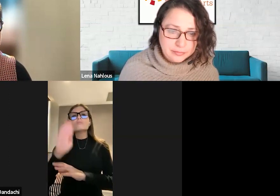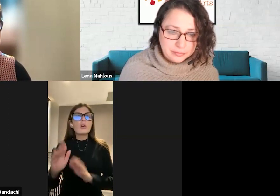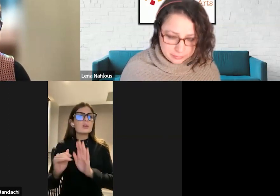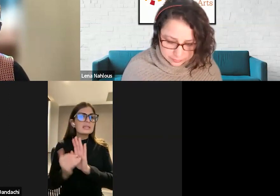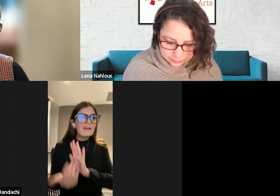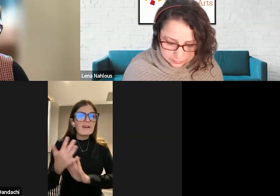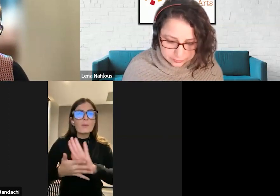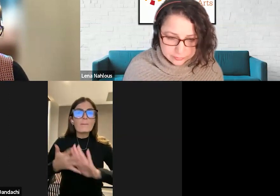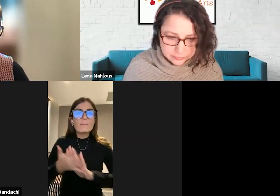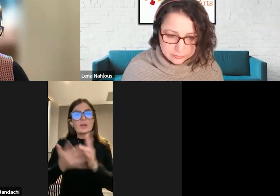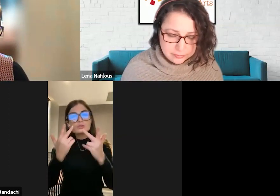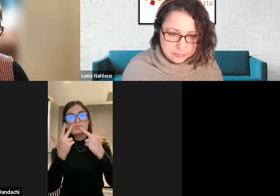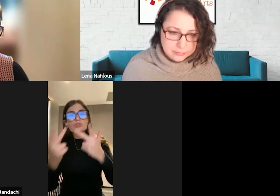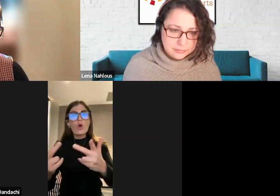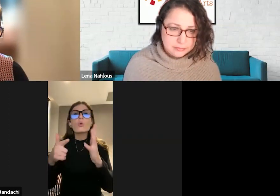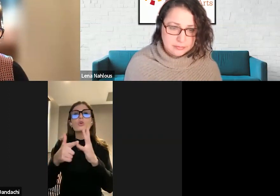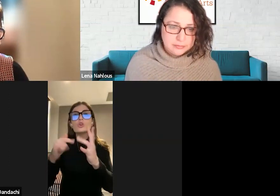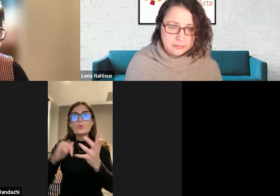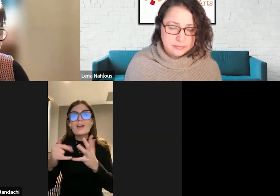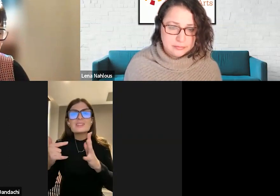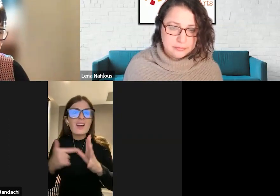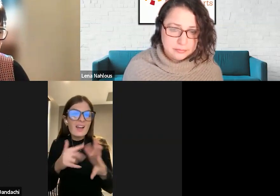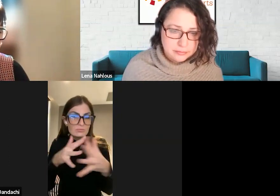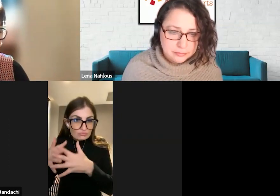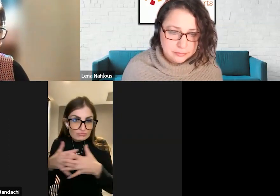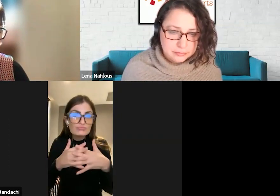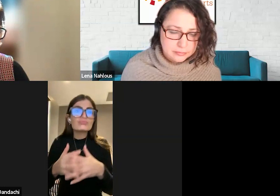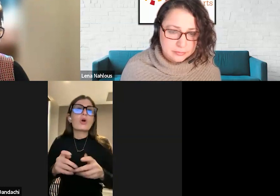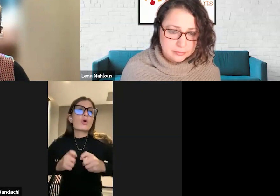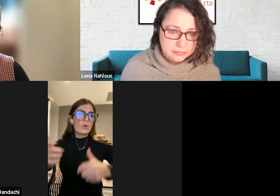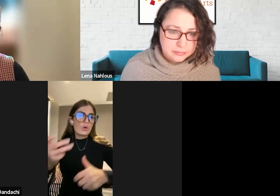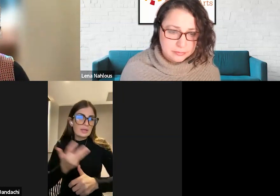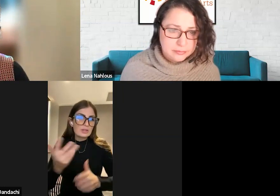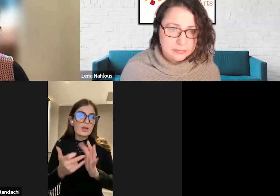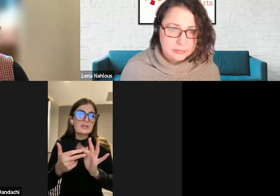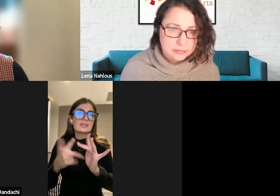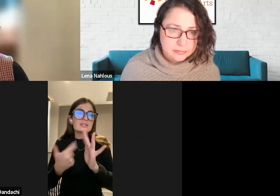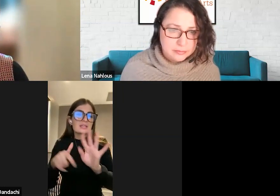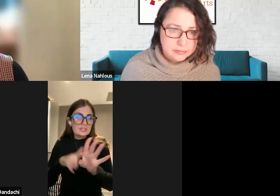the US in the early 19th century around very early business enterprises.